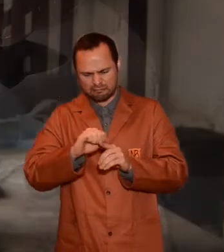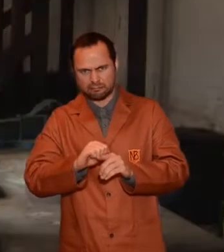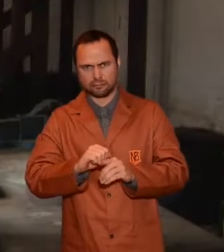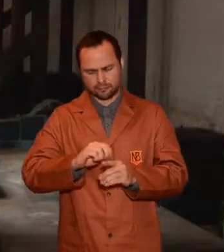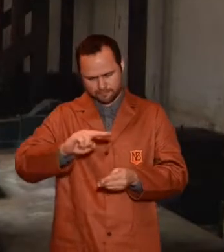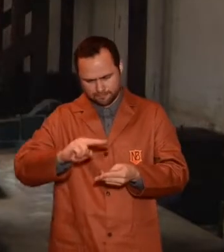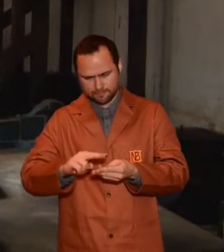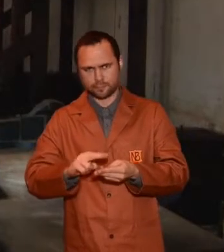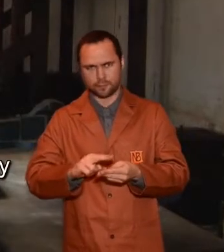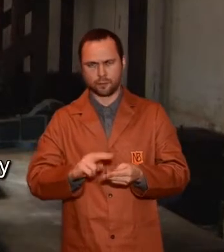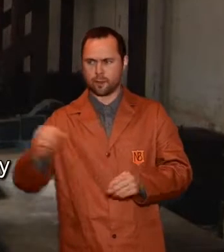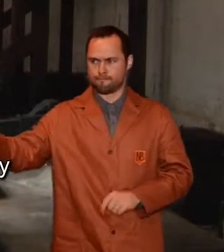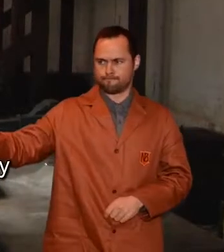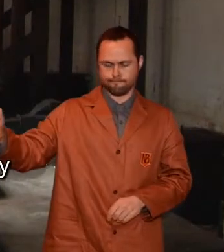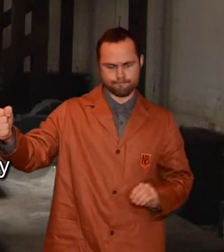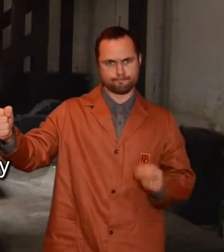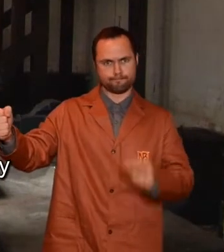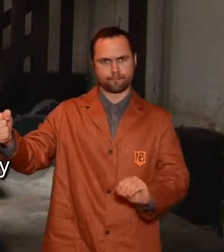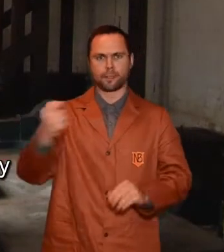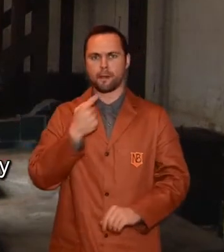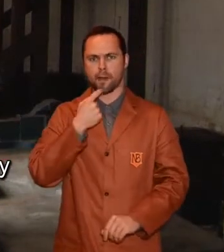They would push the fly press away from them to open it up,